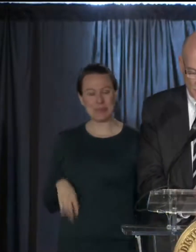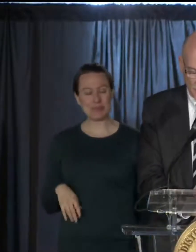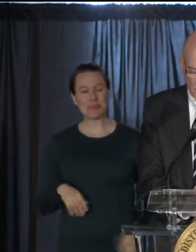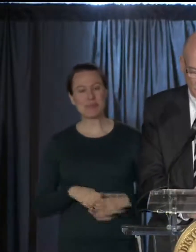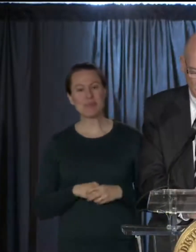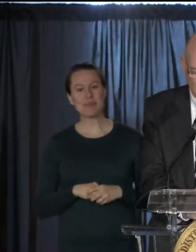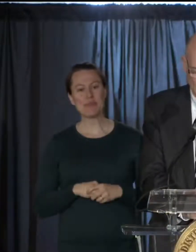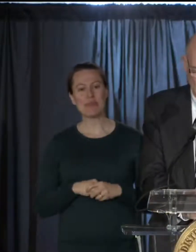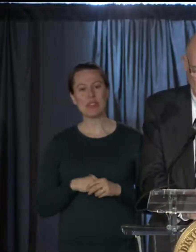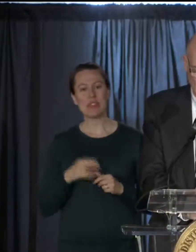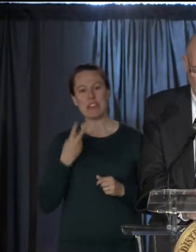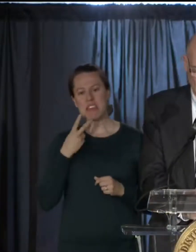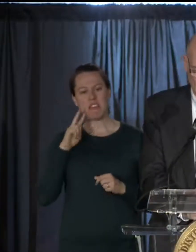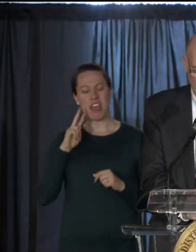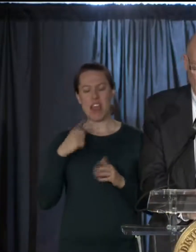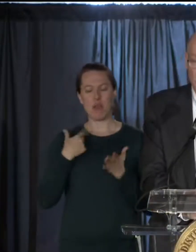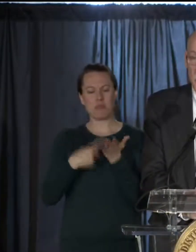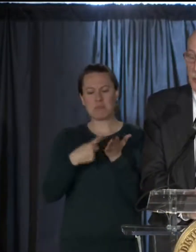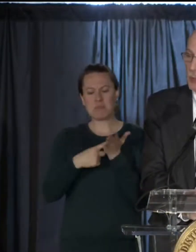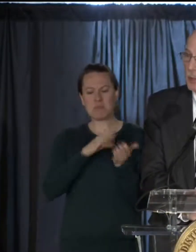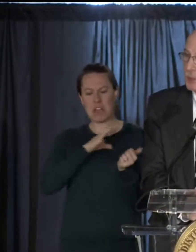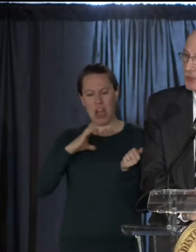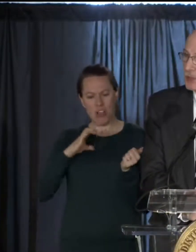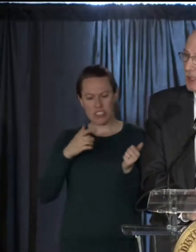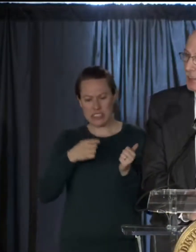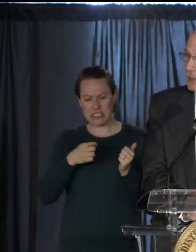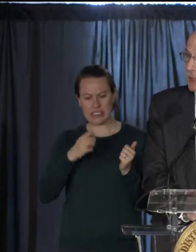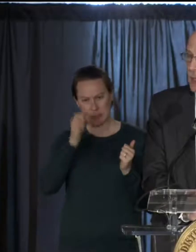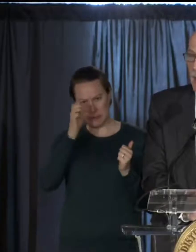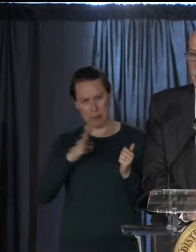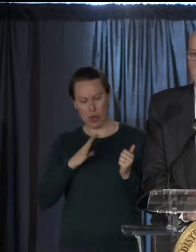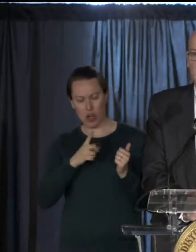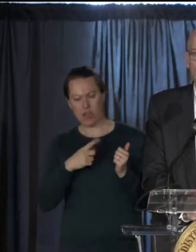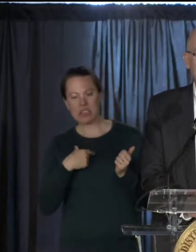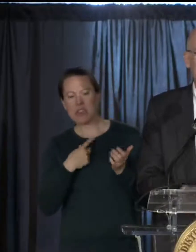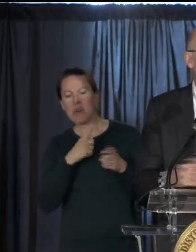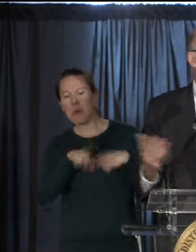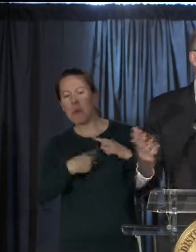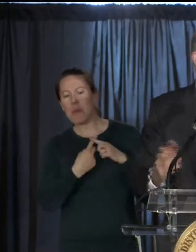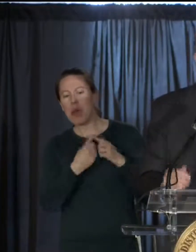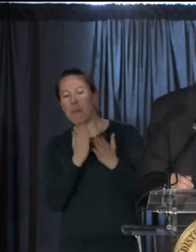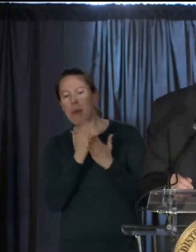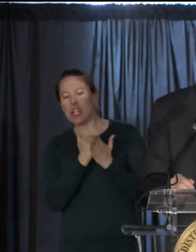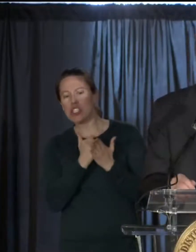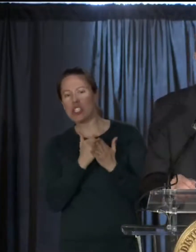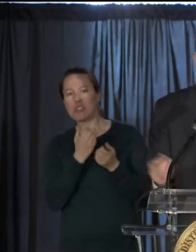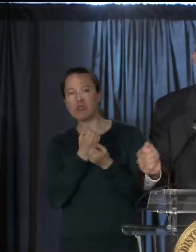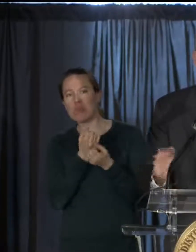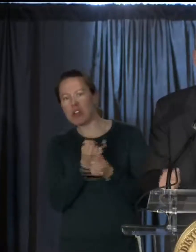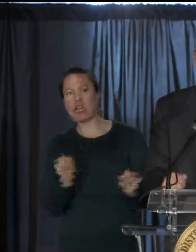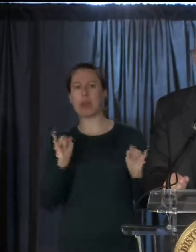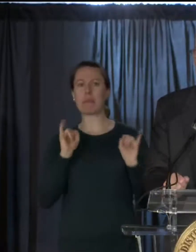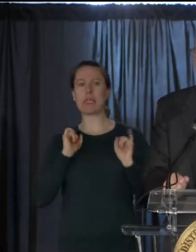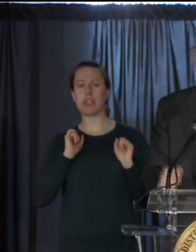MEMBER OF CONGRESS AND I SAID TO HIM WHAT ABOUT BUDGET AUTONOMY AND HIS ANSWER WAS I SUPPORT BUDGET AUTONOMY. I THINK YOU SHOULD HAVE BUDGET AUTONOMY.